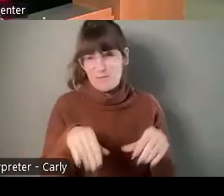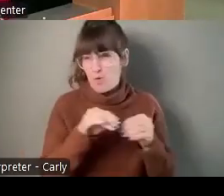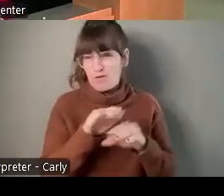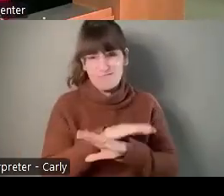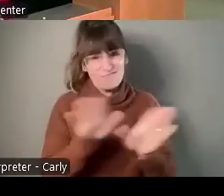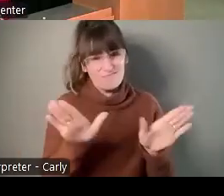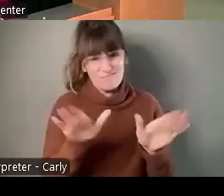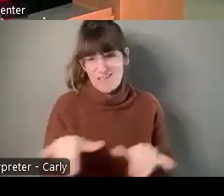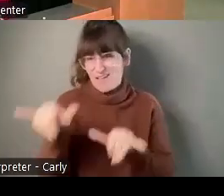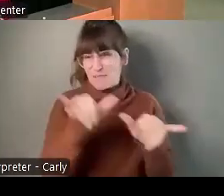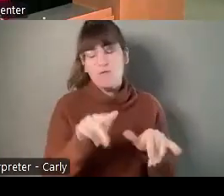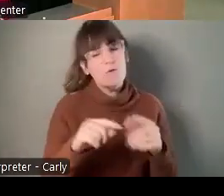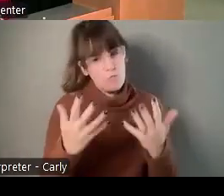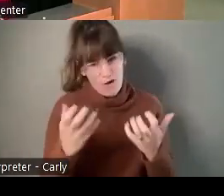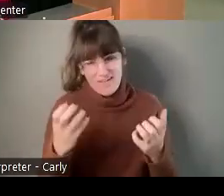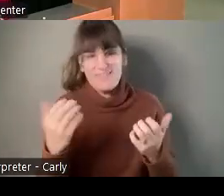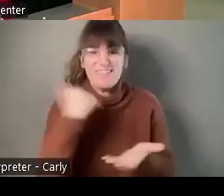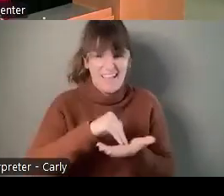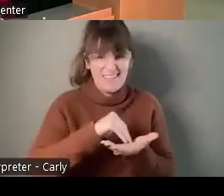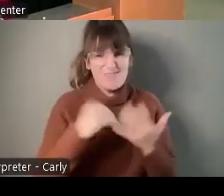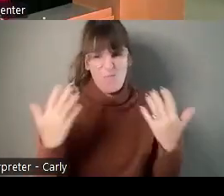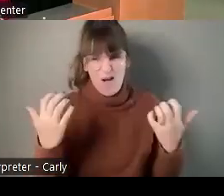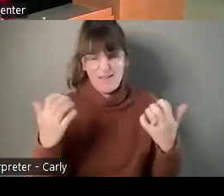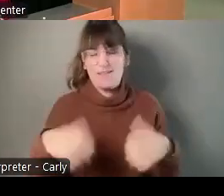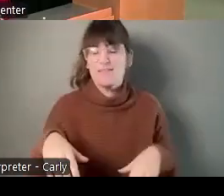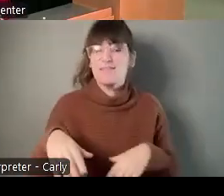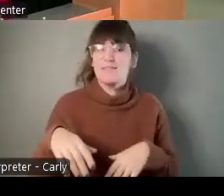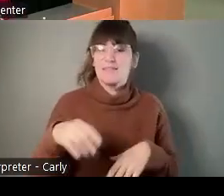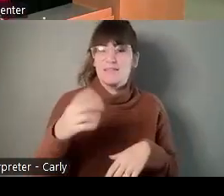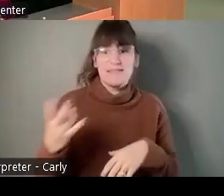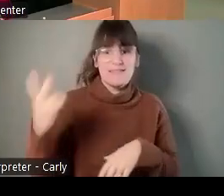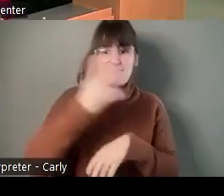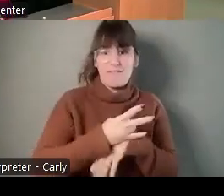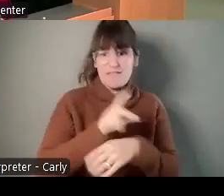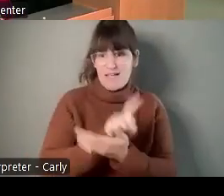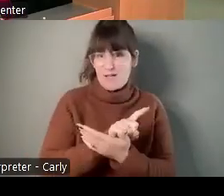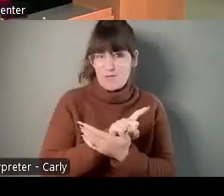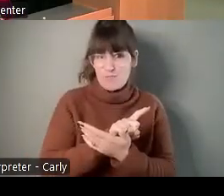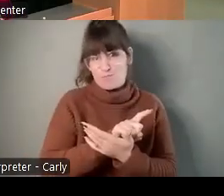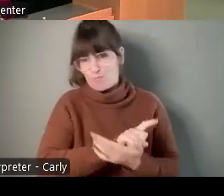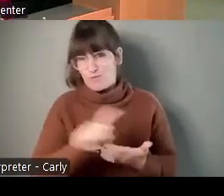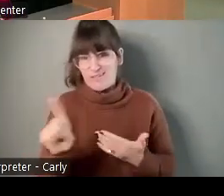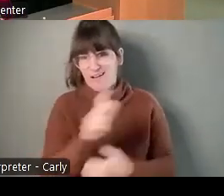we're trying to bring it back. Having a 7-day a week hospital is critical. And the,